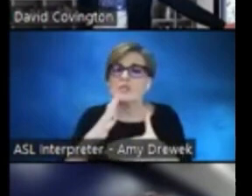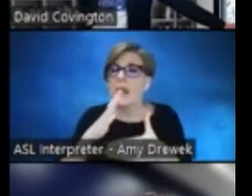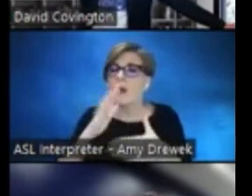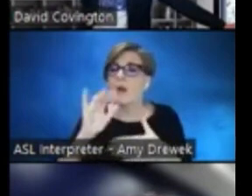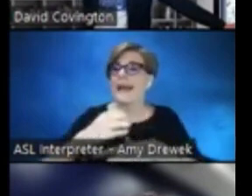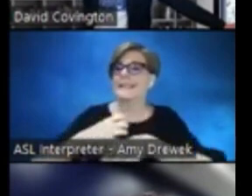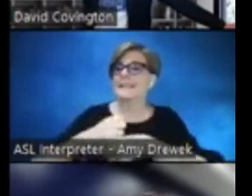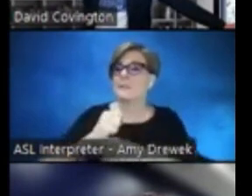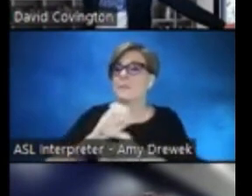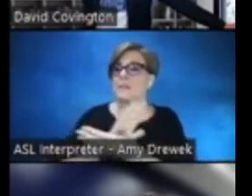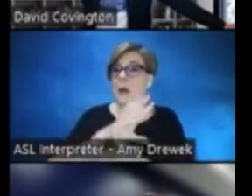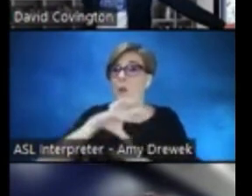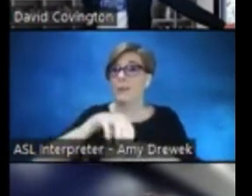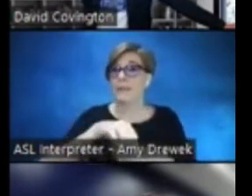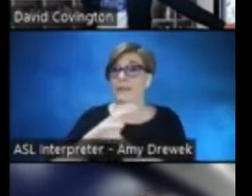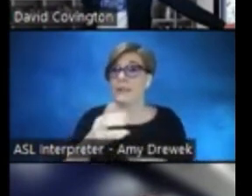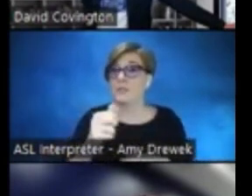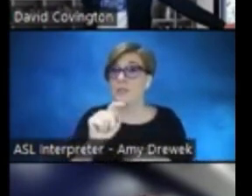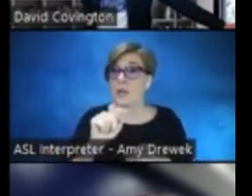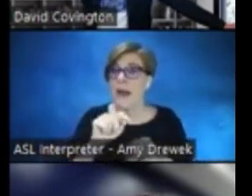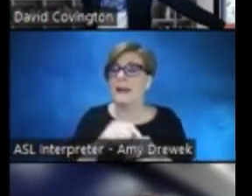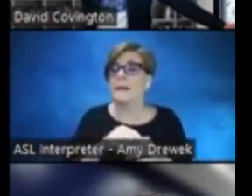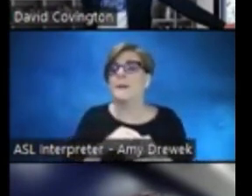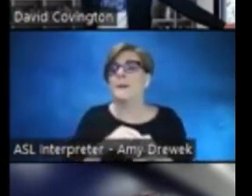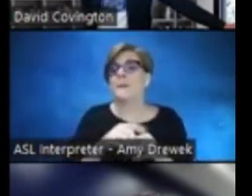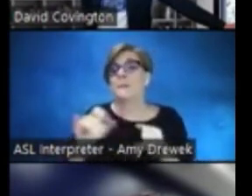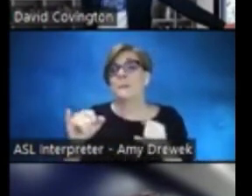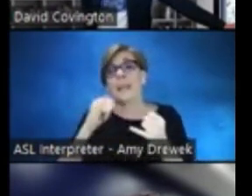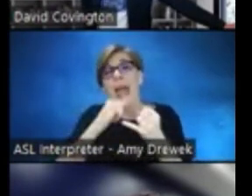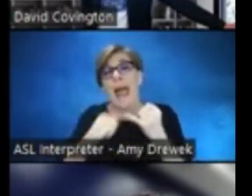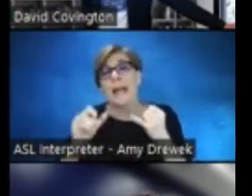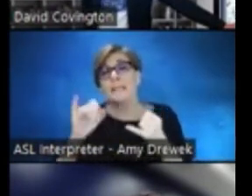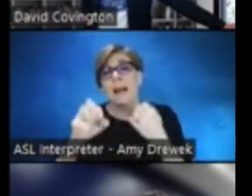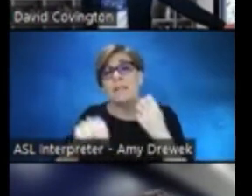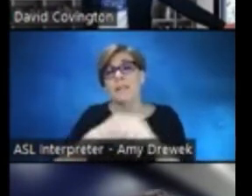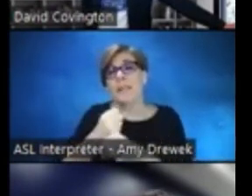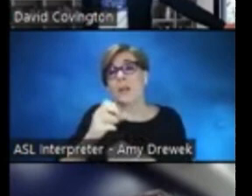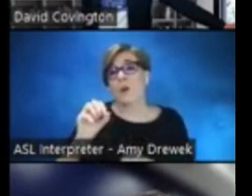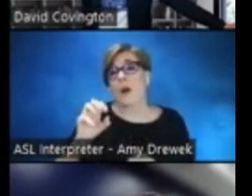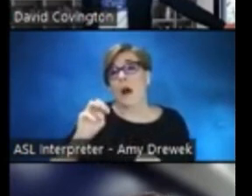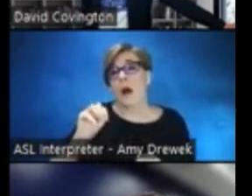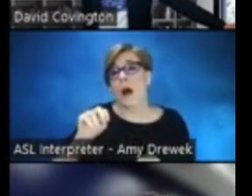THERE WAS A COUPLE OF PIECES THAT CAME LAST YEAR IN THE CRISIS SPACE THAT